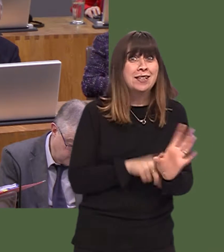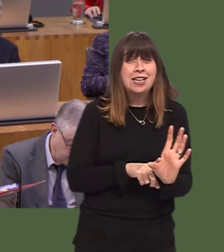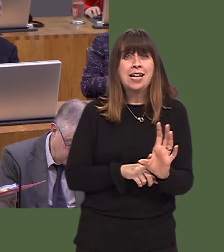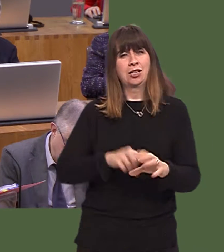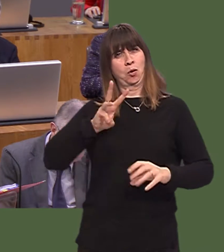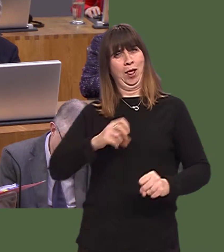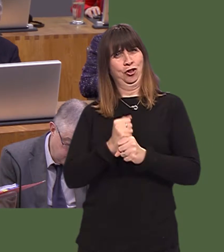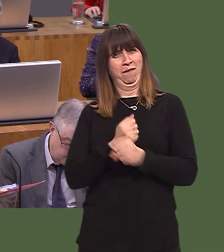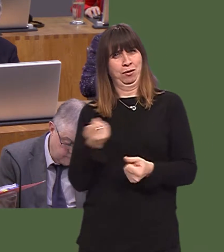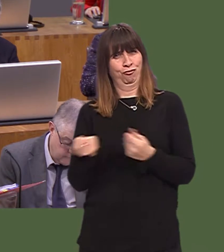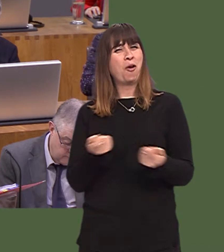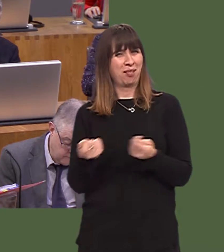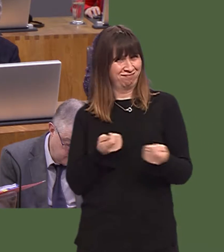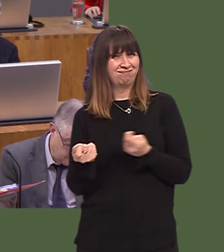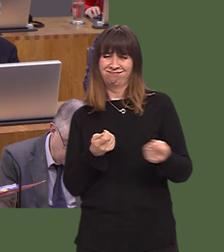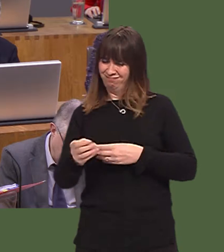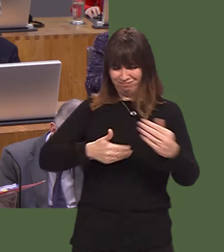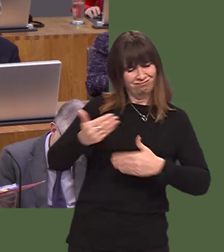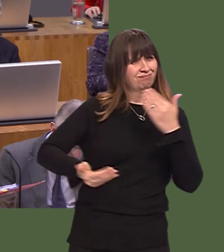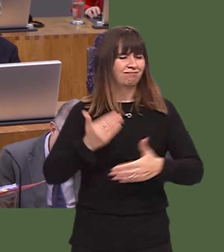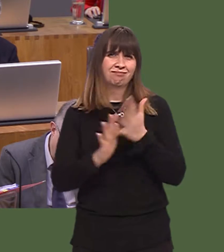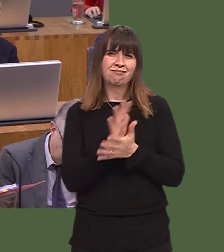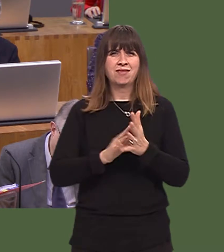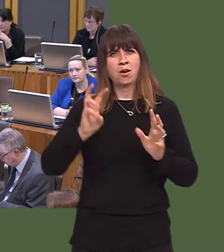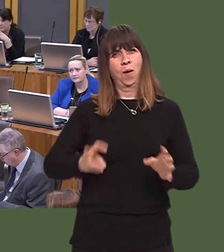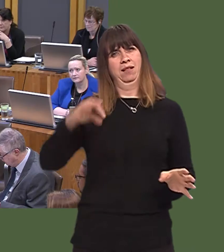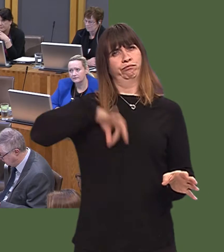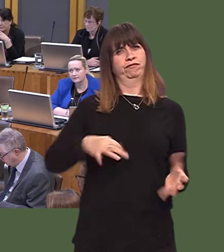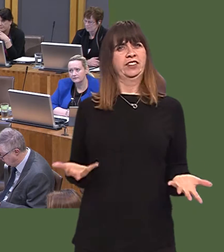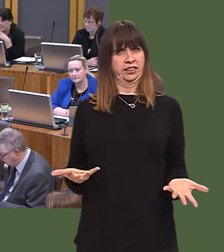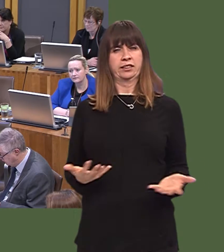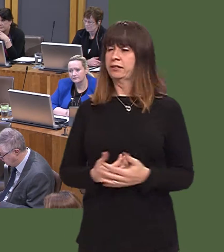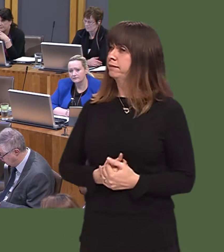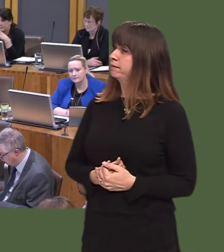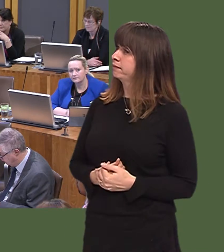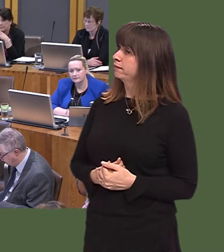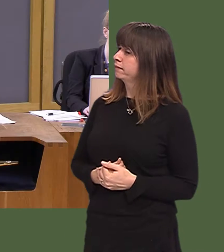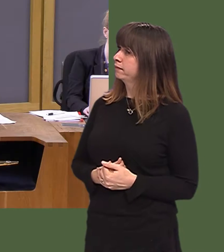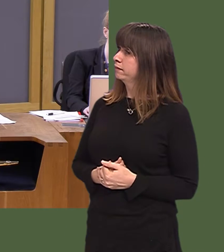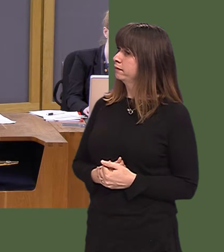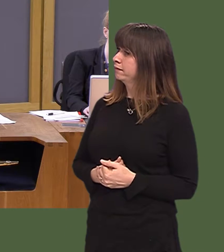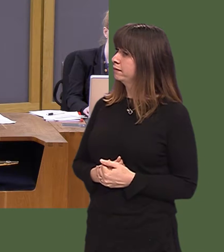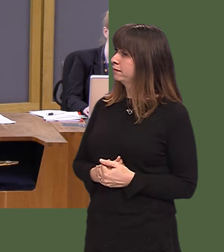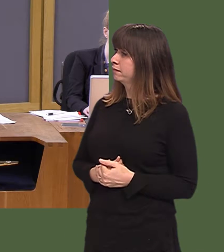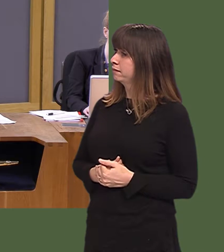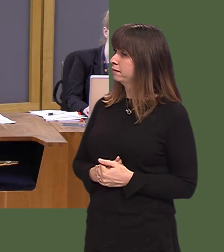control of the Welsh Government to deliver those benefits for the people of Wales.